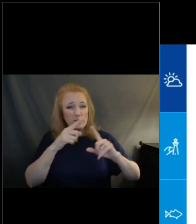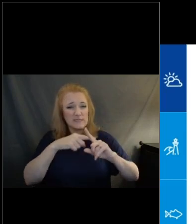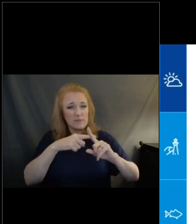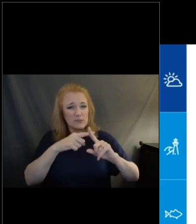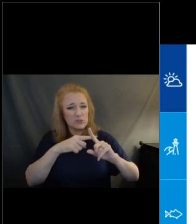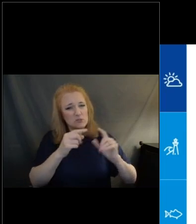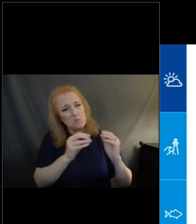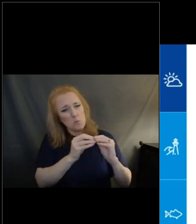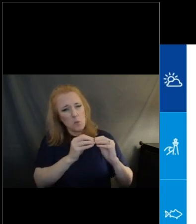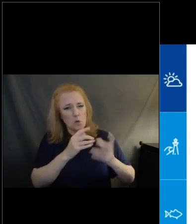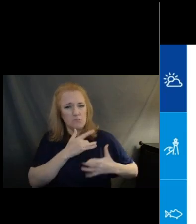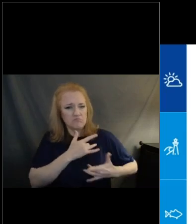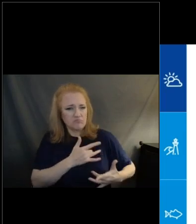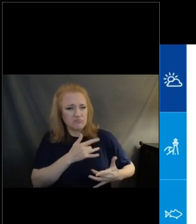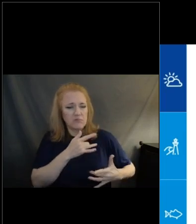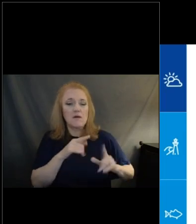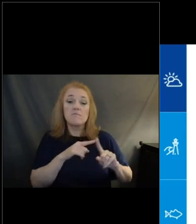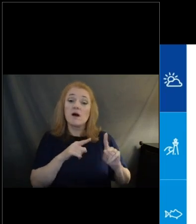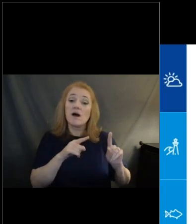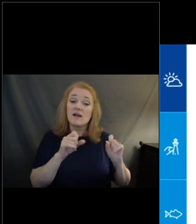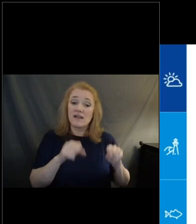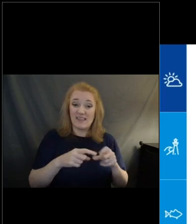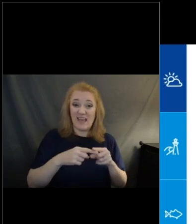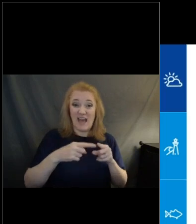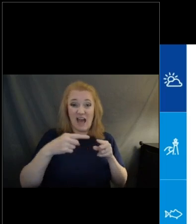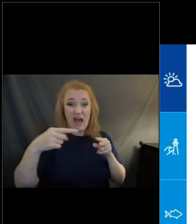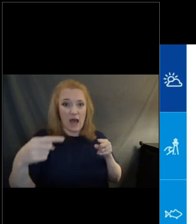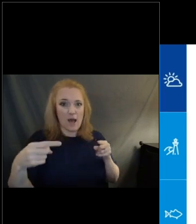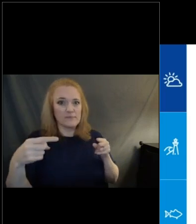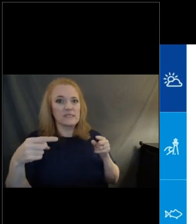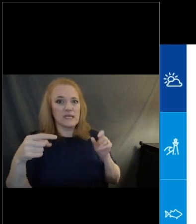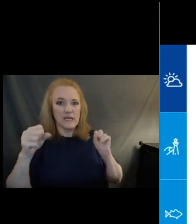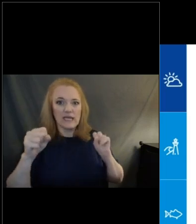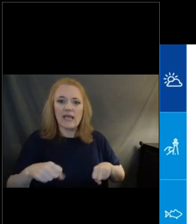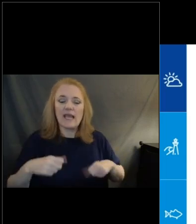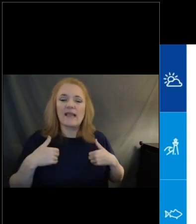understand that the opposite category may have considerably lower odds and that's one of the